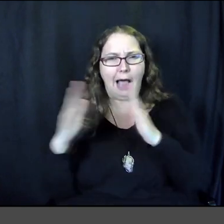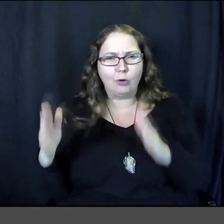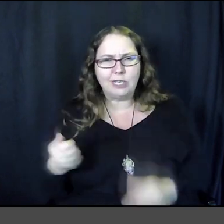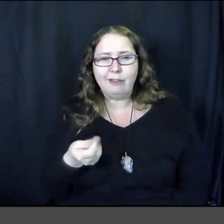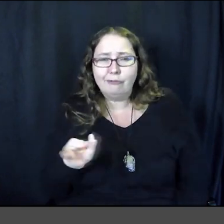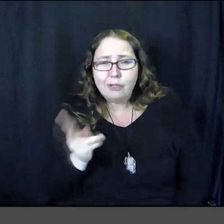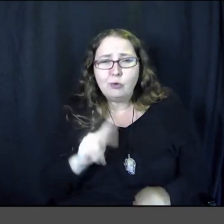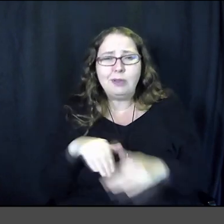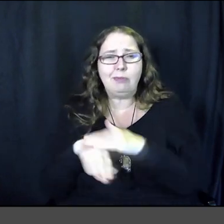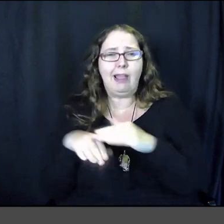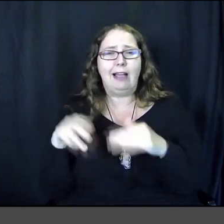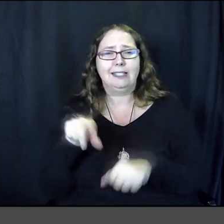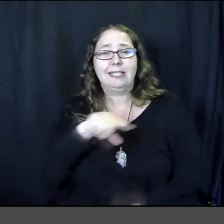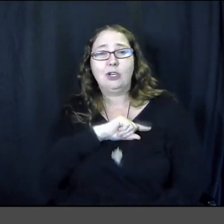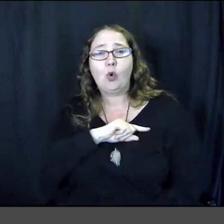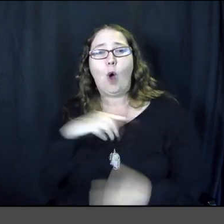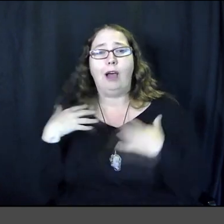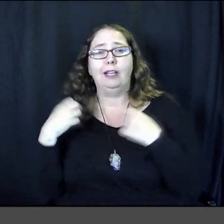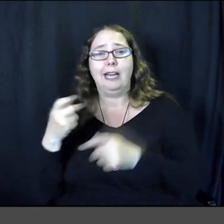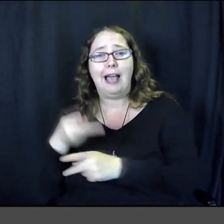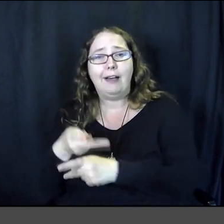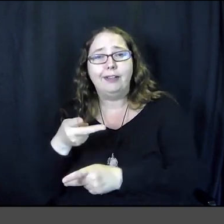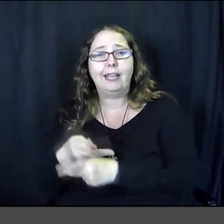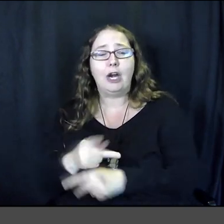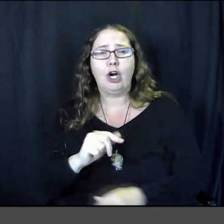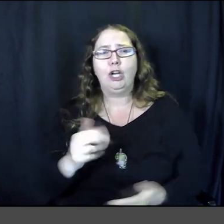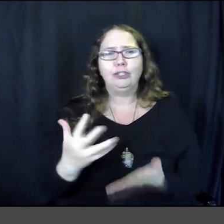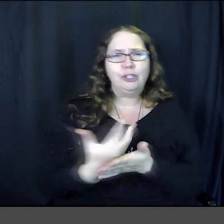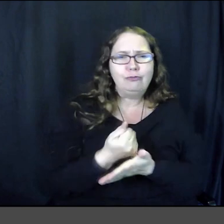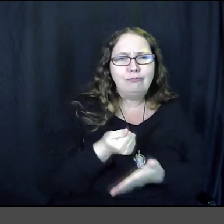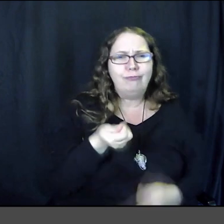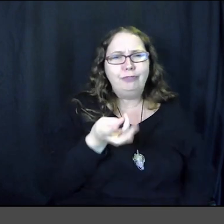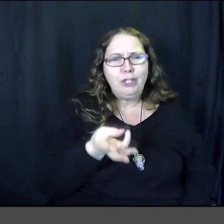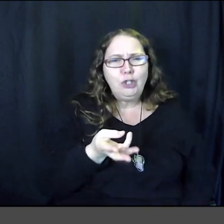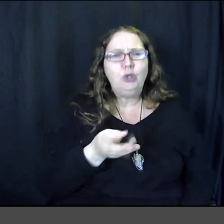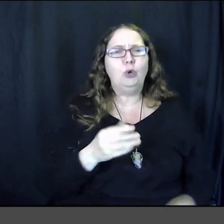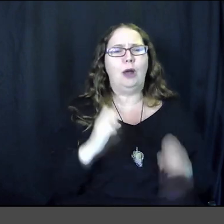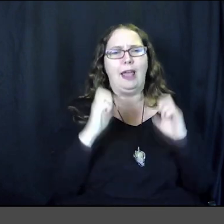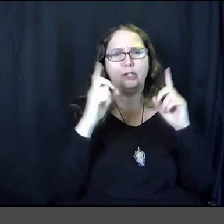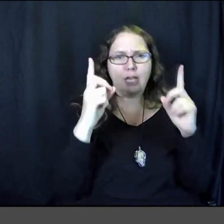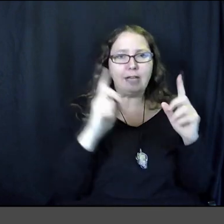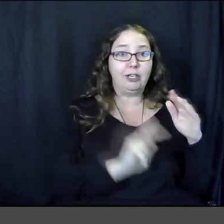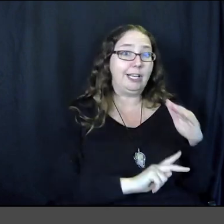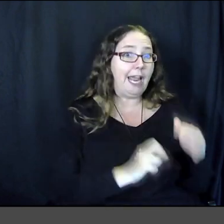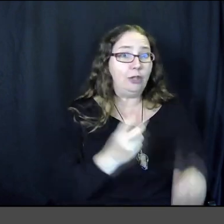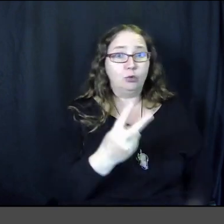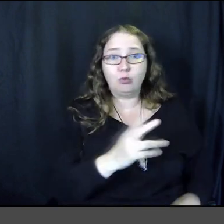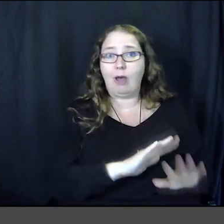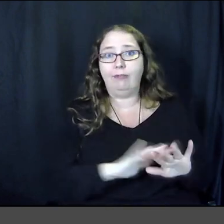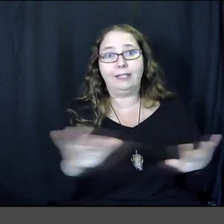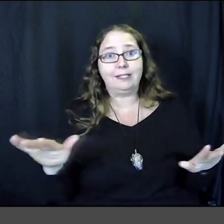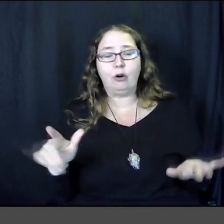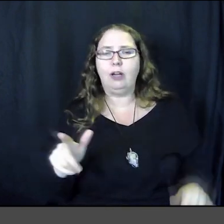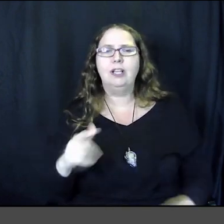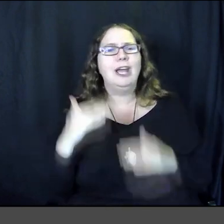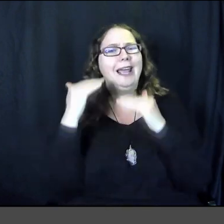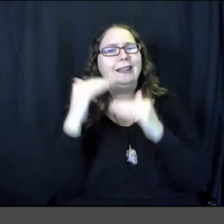OF OF A QUALITY EDUCATION, QUALITY K THROUGH 12. AND SO IT LIMITS WHO'S DESERVING WHEN YOU'RE ABLE TO MAKE INVISIBLE